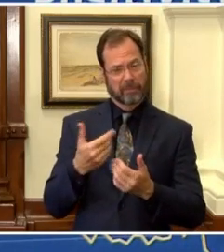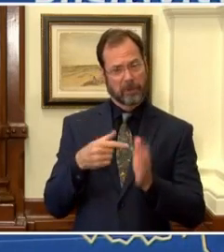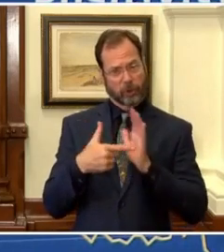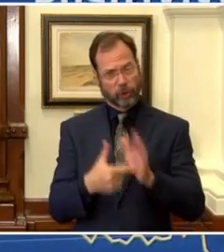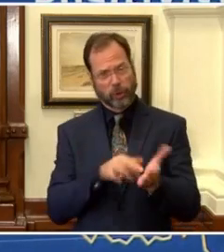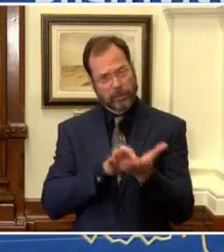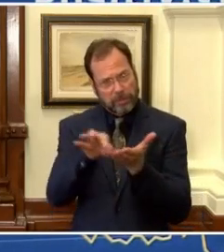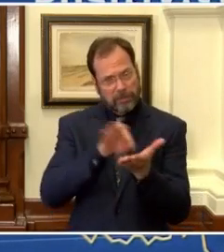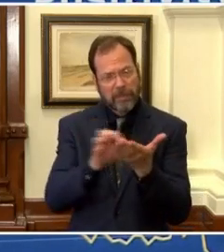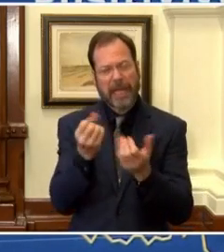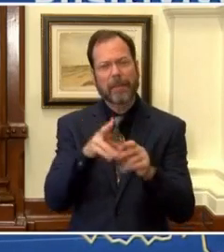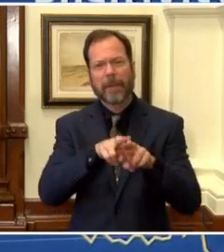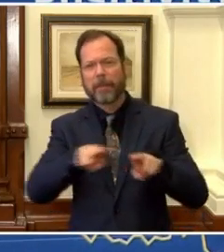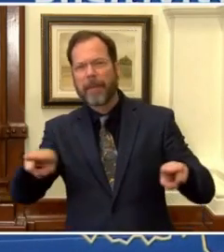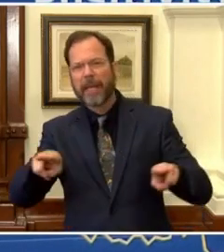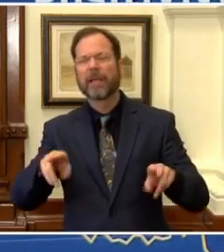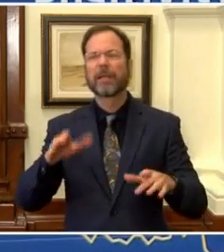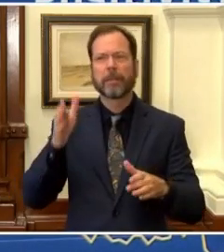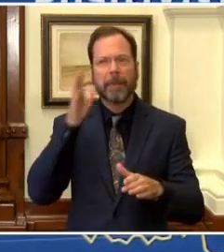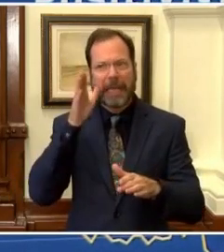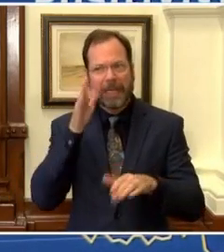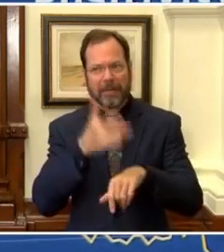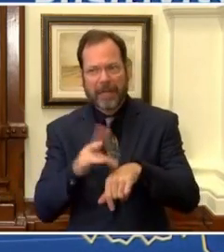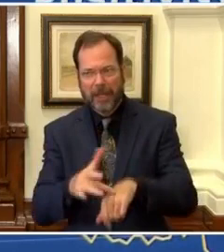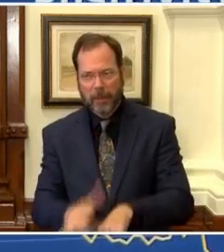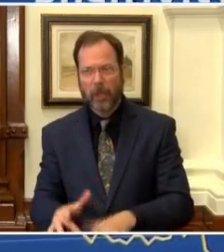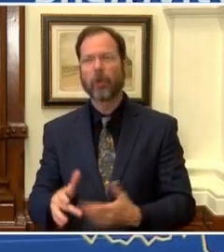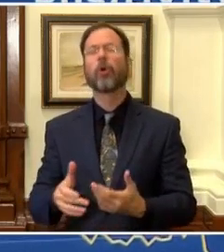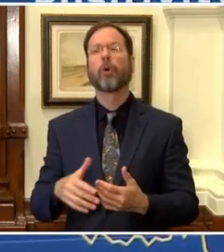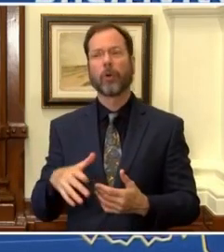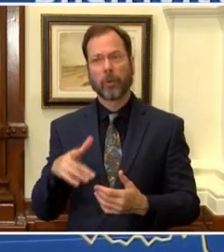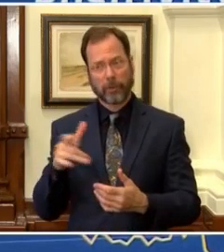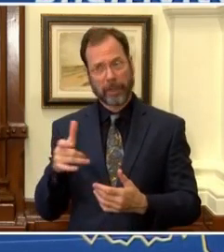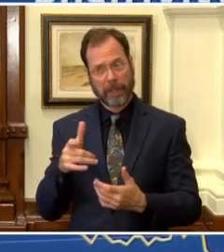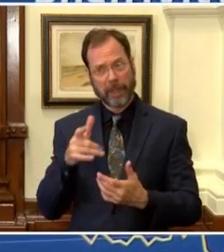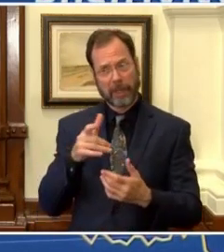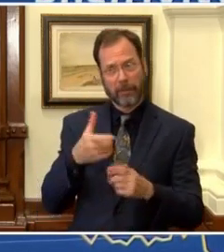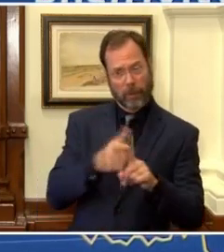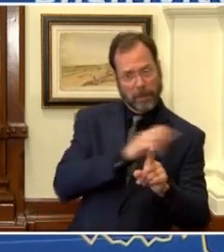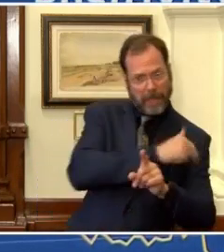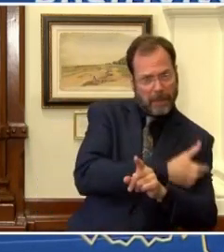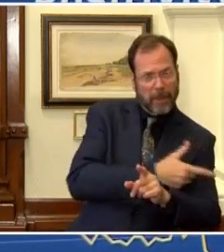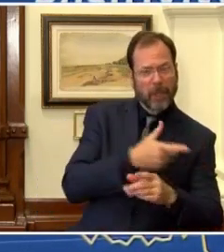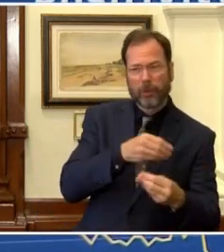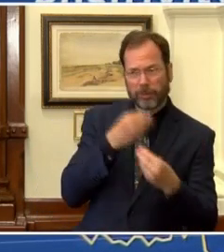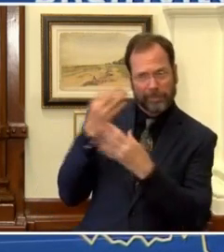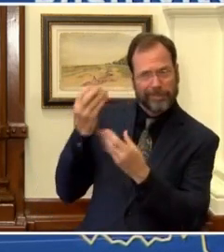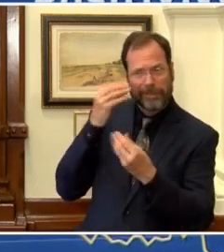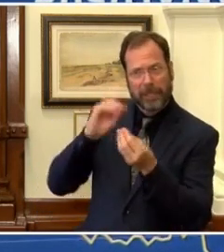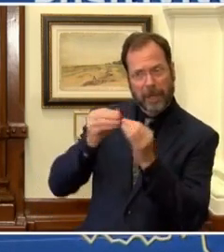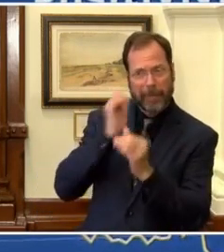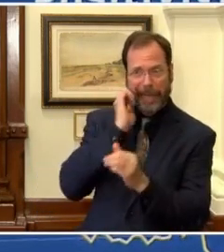WE ARE WONDERING WHICH STATE DEPARTMENT IF ANY IS COLLECTING HOSPITAL BED AVAILABILITY AND HOSPITAL CENSUS NUMBERS AND, DO